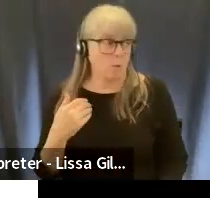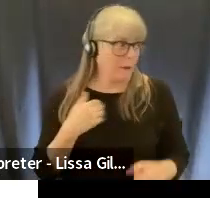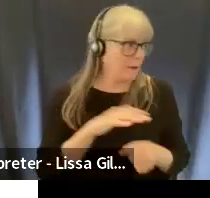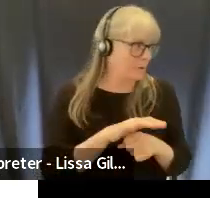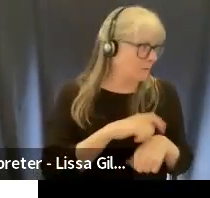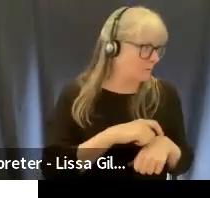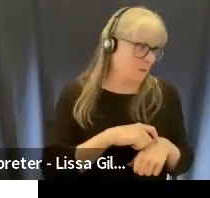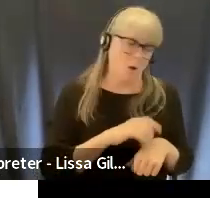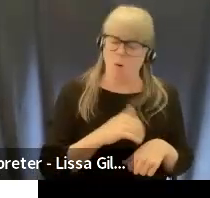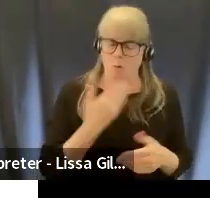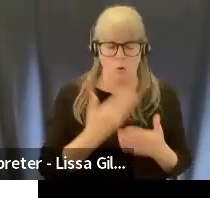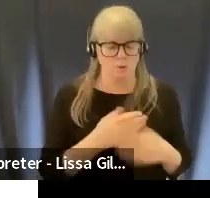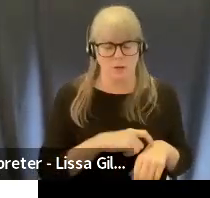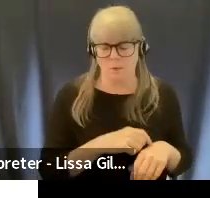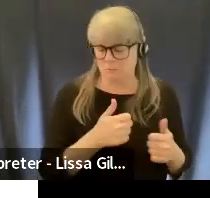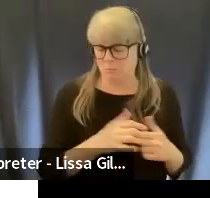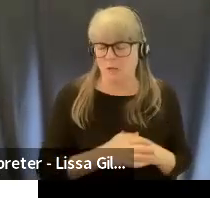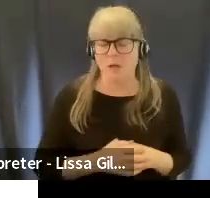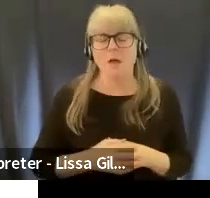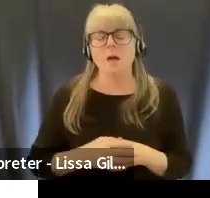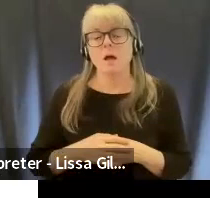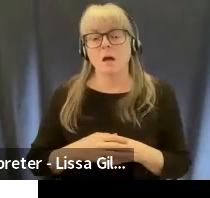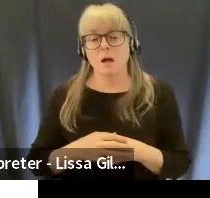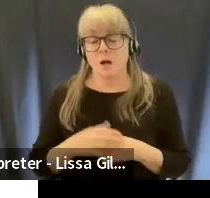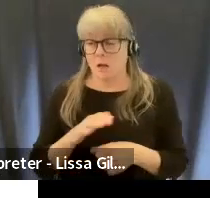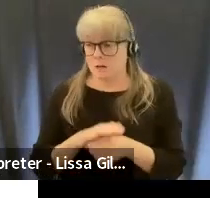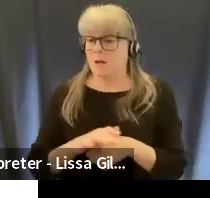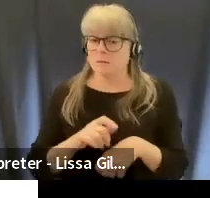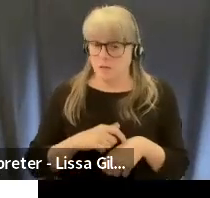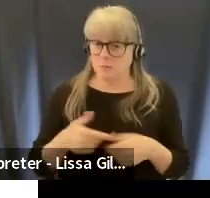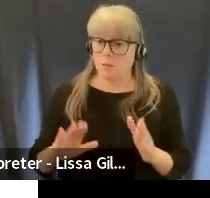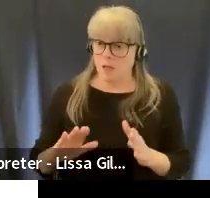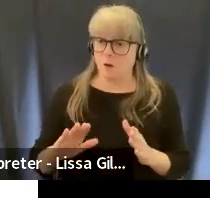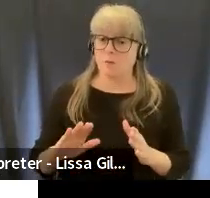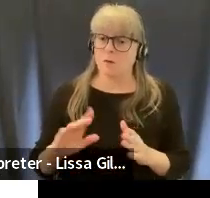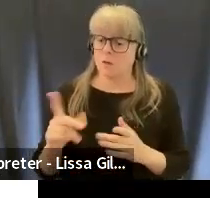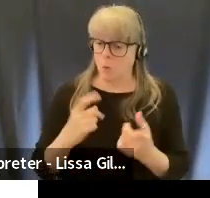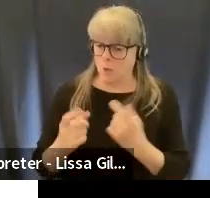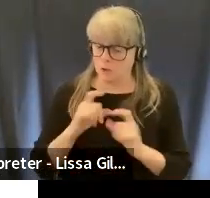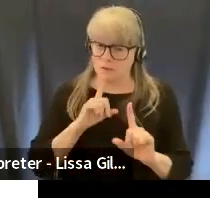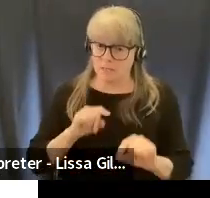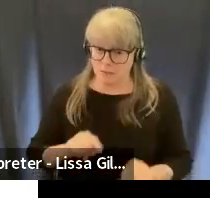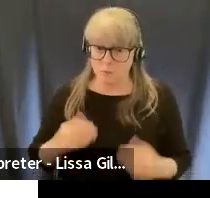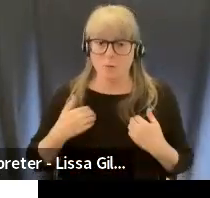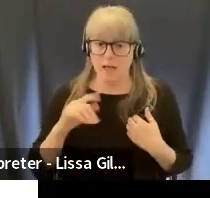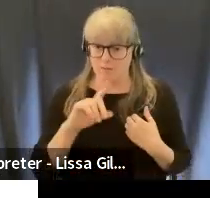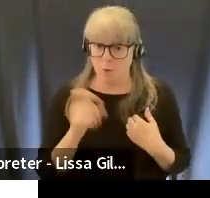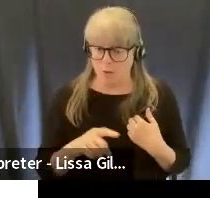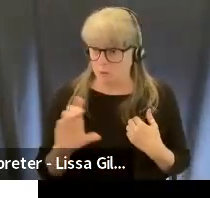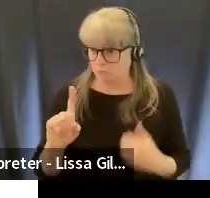Oh, that's good timing to allow for questions and answers, and there is a question in the chat.